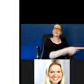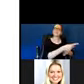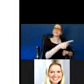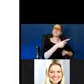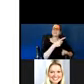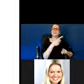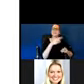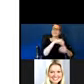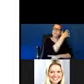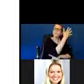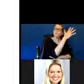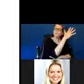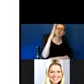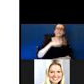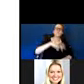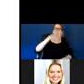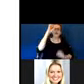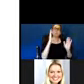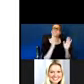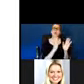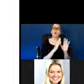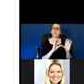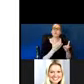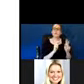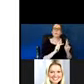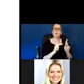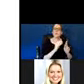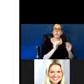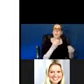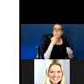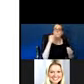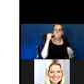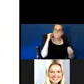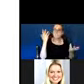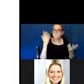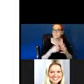We also have three coordinator county leads,